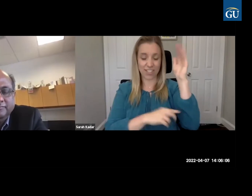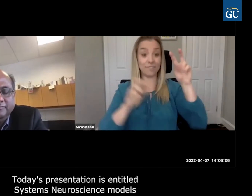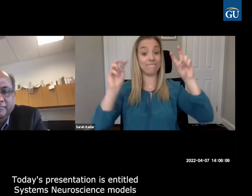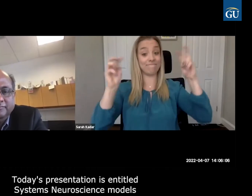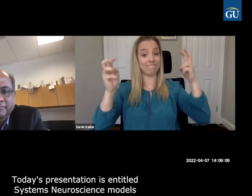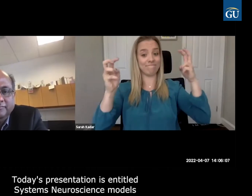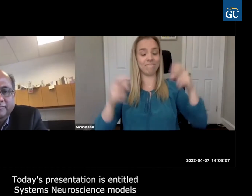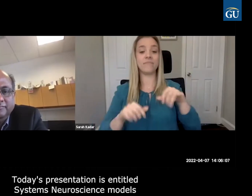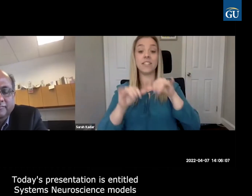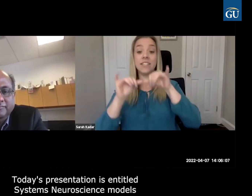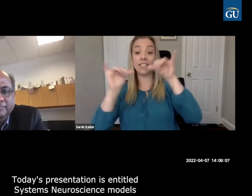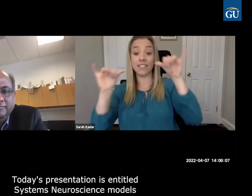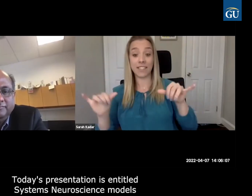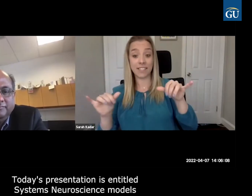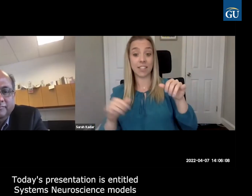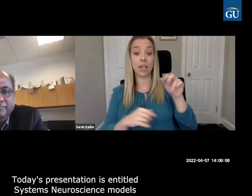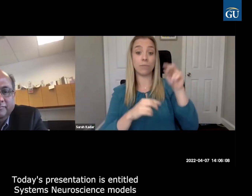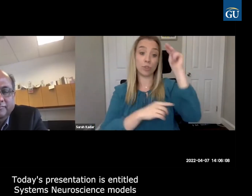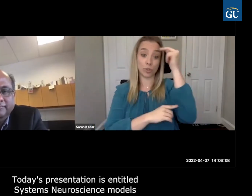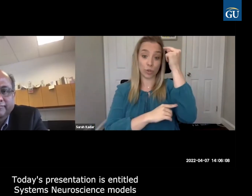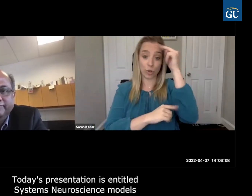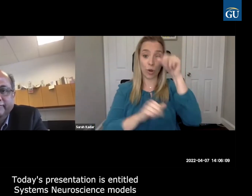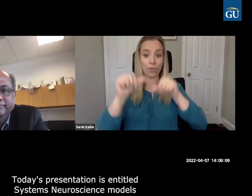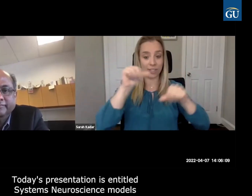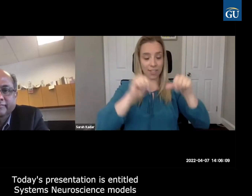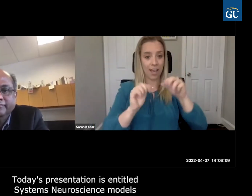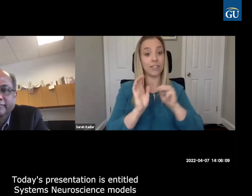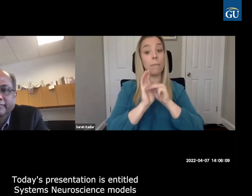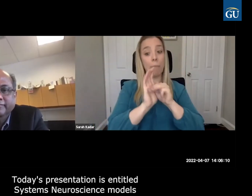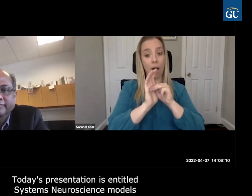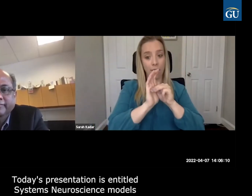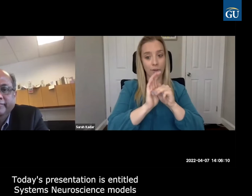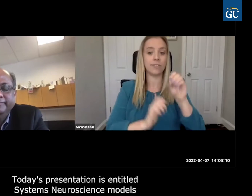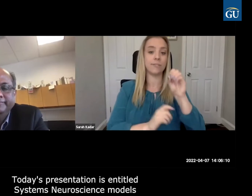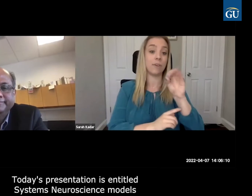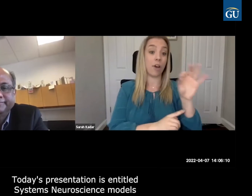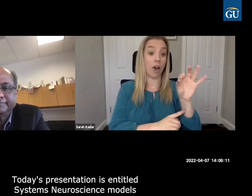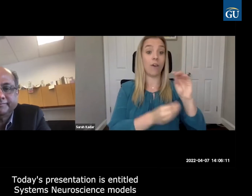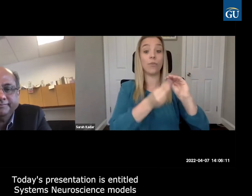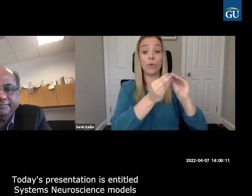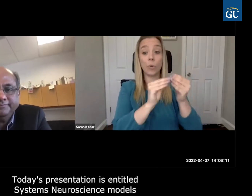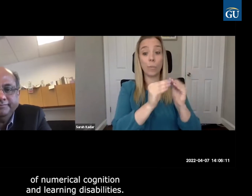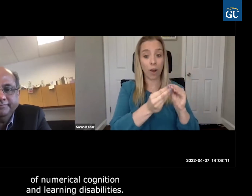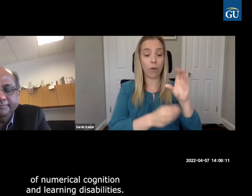today's presentation is entitled systems